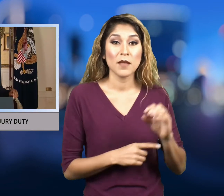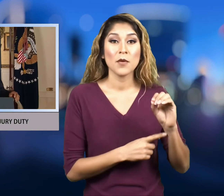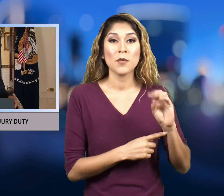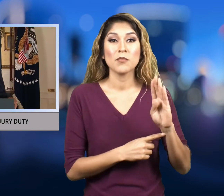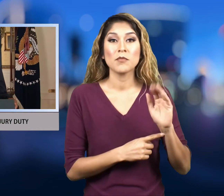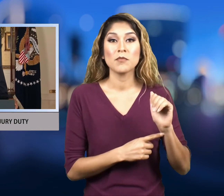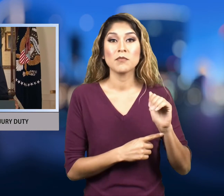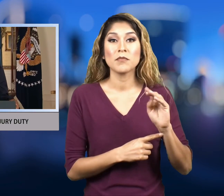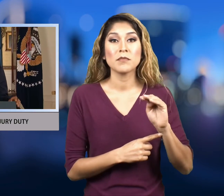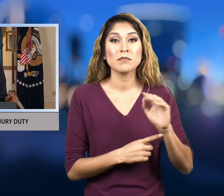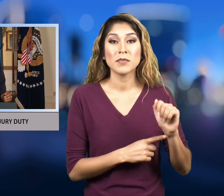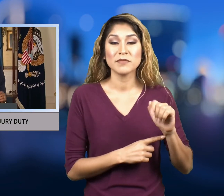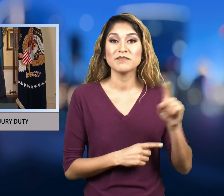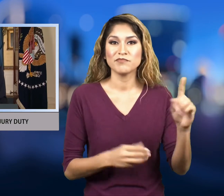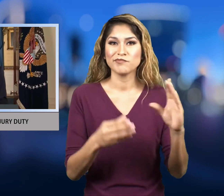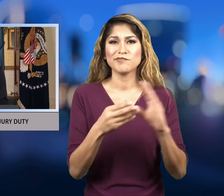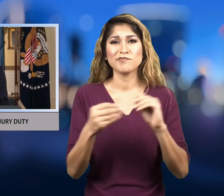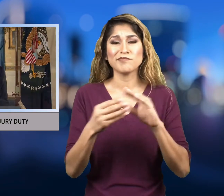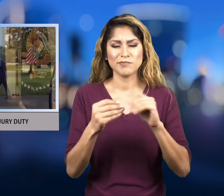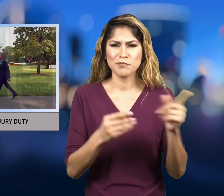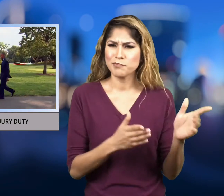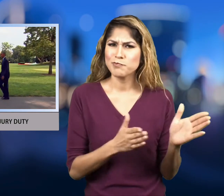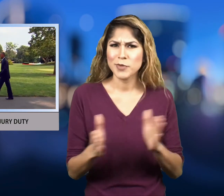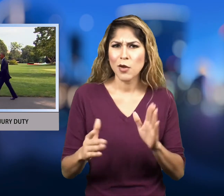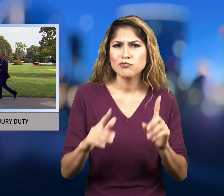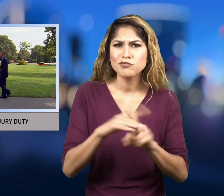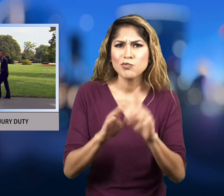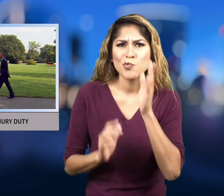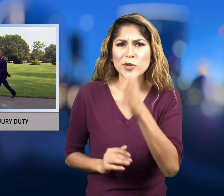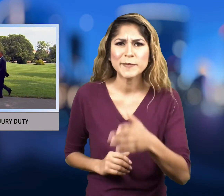Obama says he plans to show up.